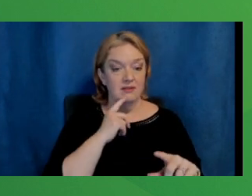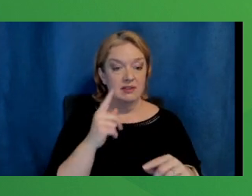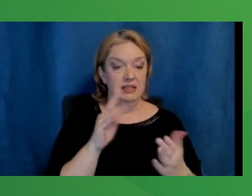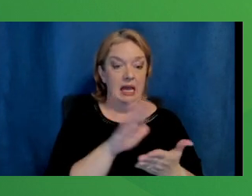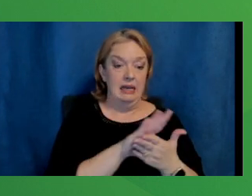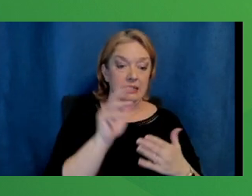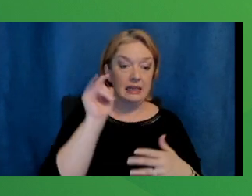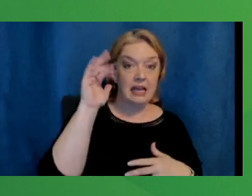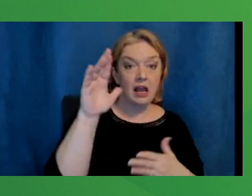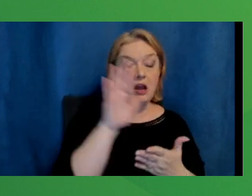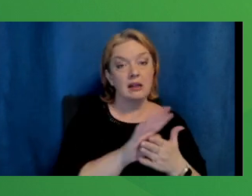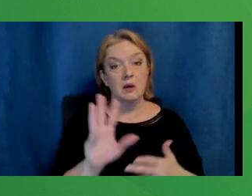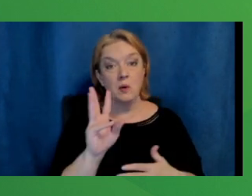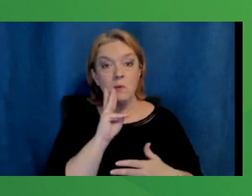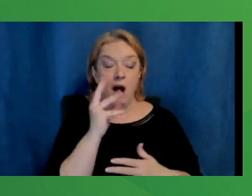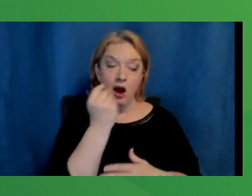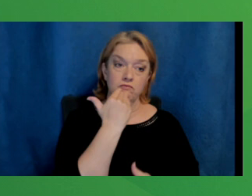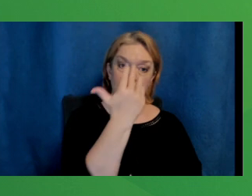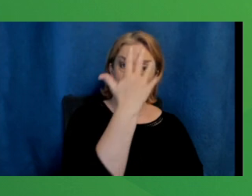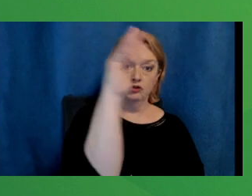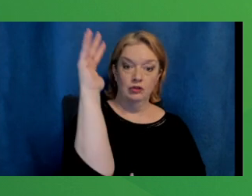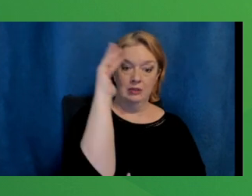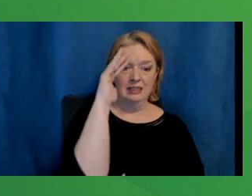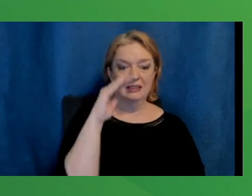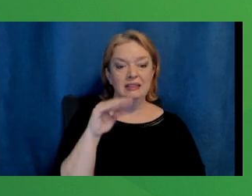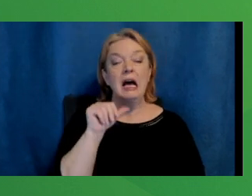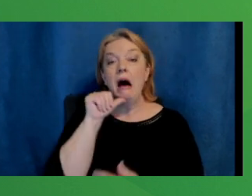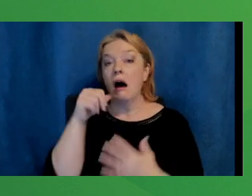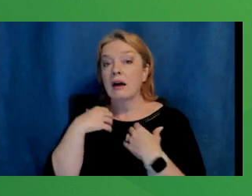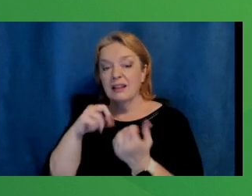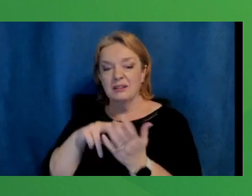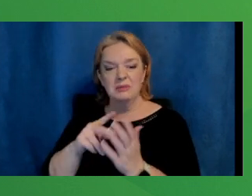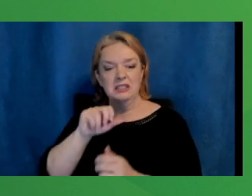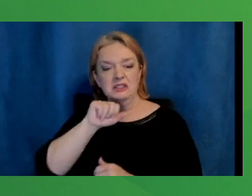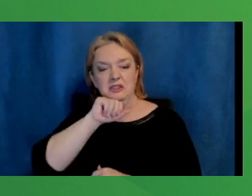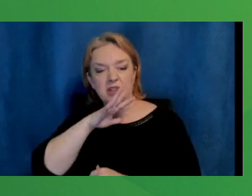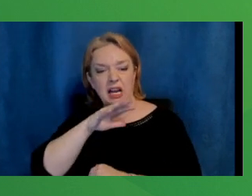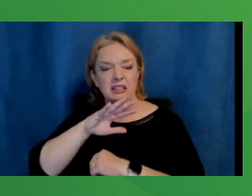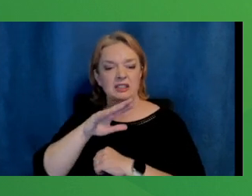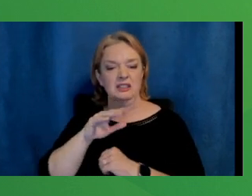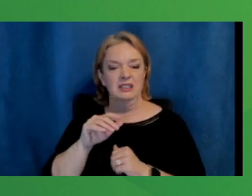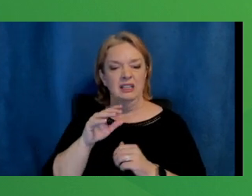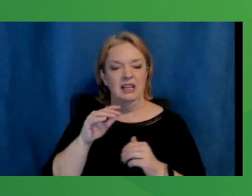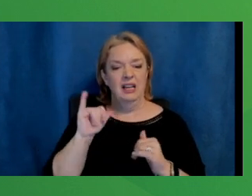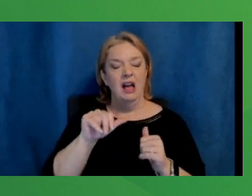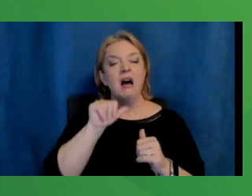unhealthy environment, you have trash, pollution, unhealthy habitats, and air pollution. And the